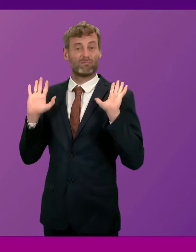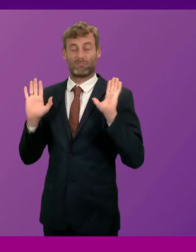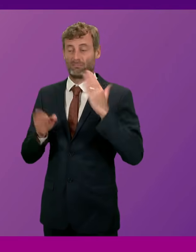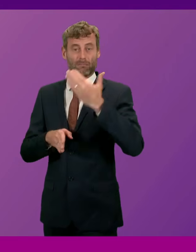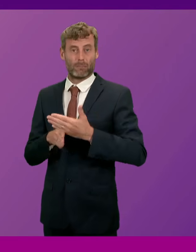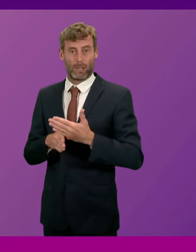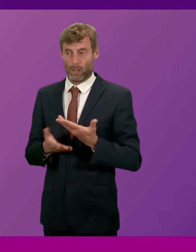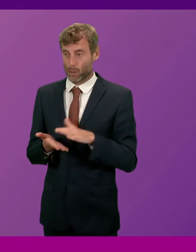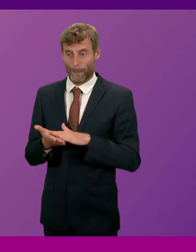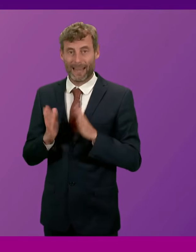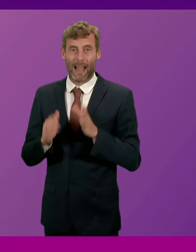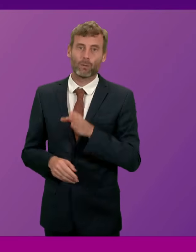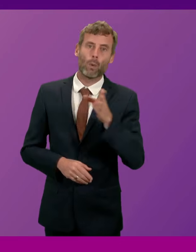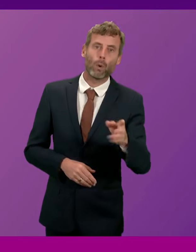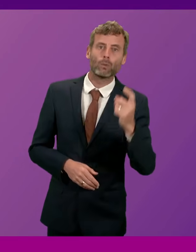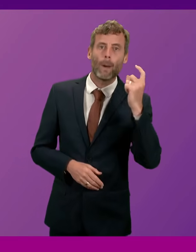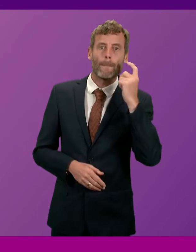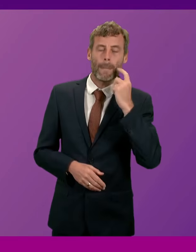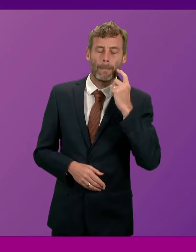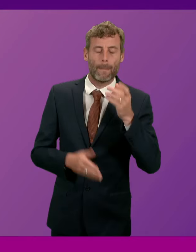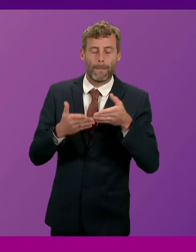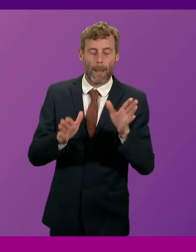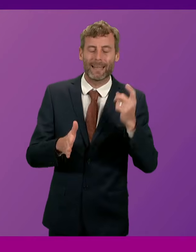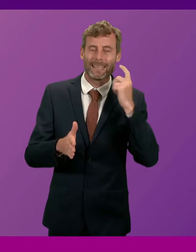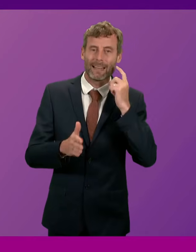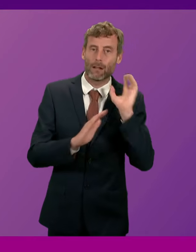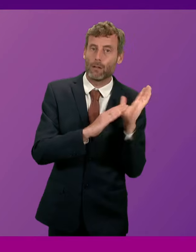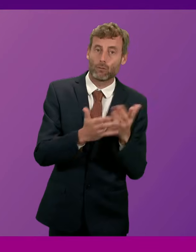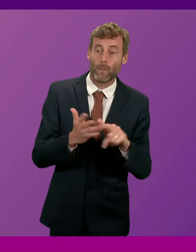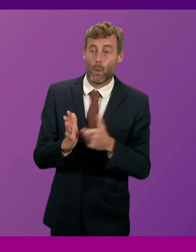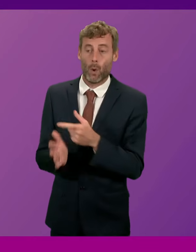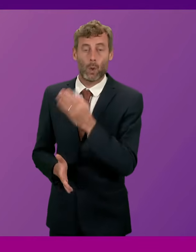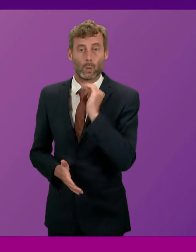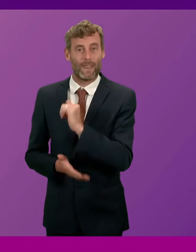from the public dental service safety net or to use their savings to pay for private care. That